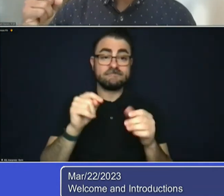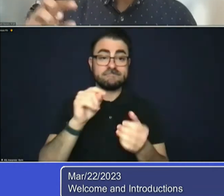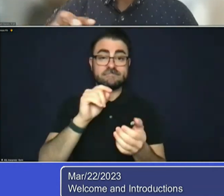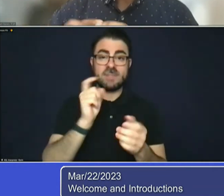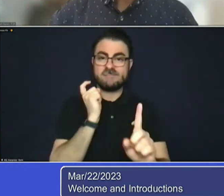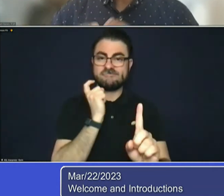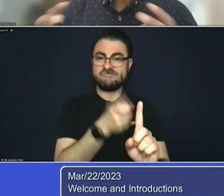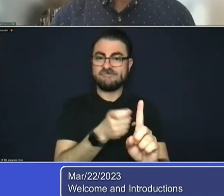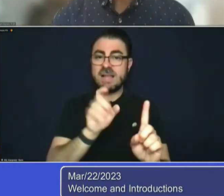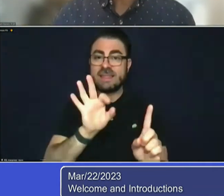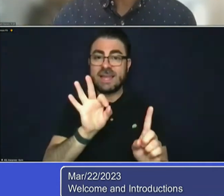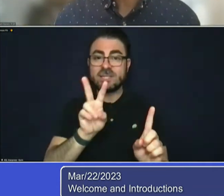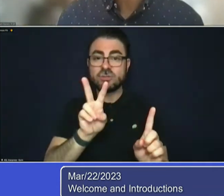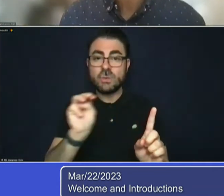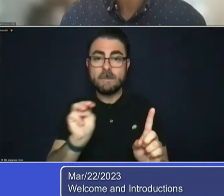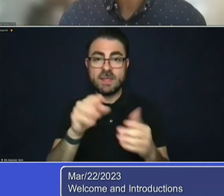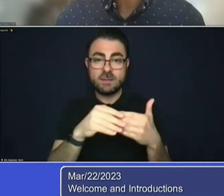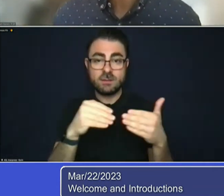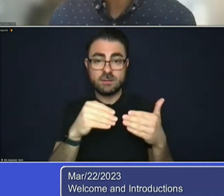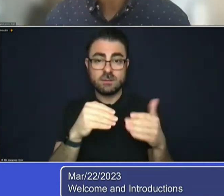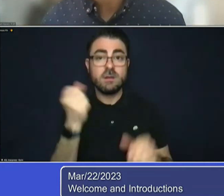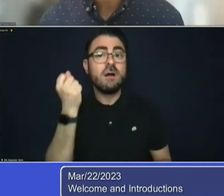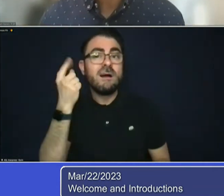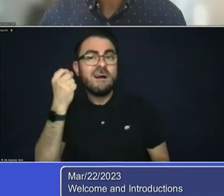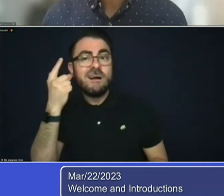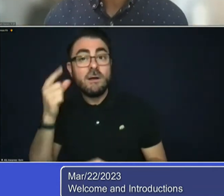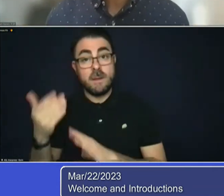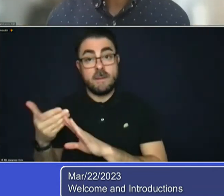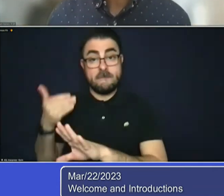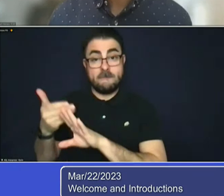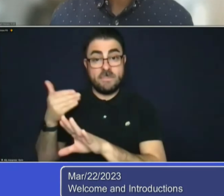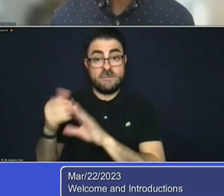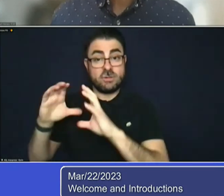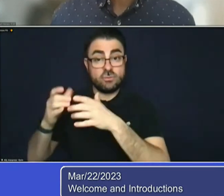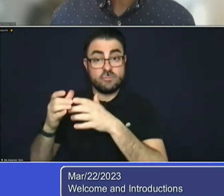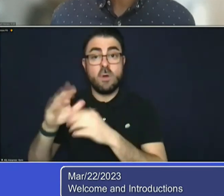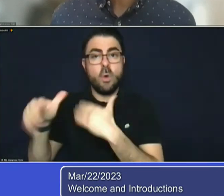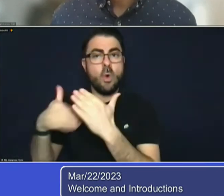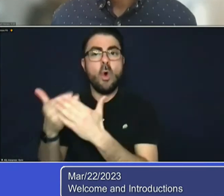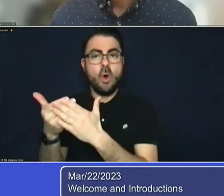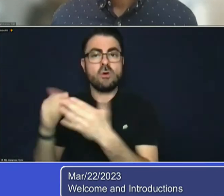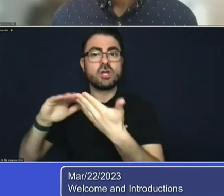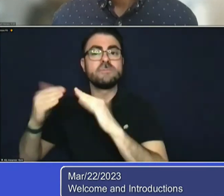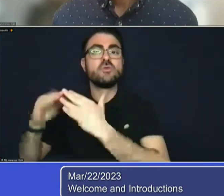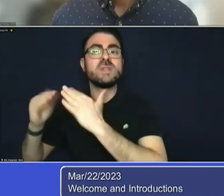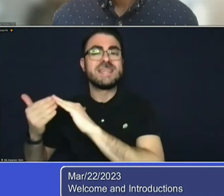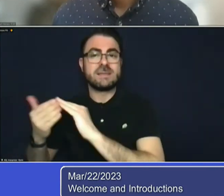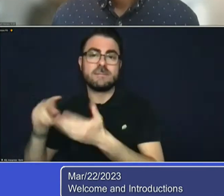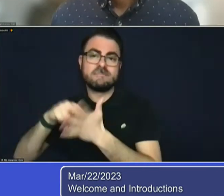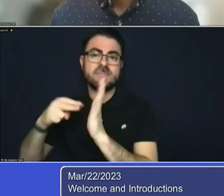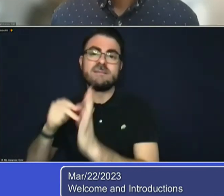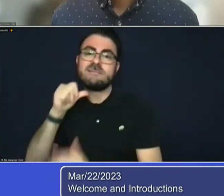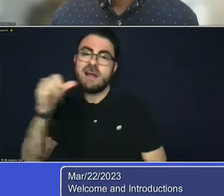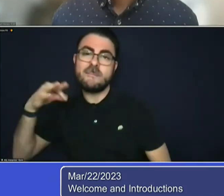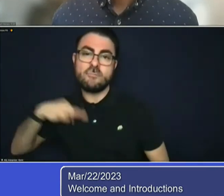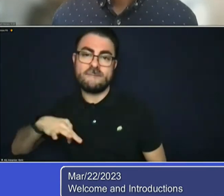OUR COMMUNITY RESPONSE GRANTS ARE ALLOCATED TO 92 MILLION. IN THE PRIOR CATEGORY, ALL OF